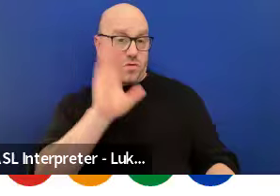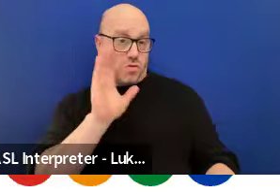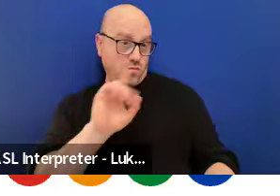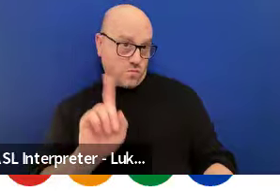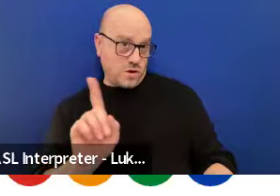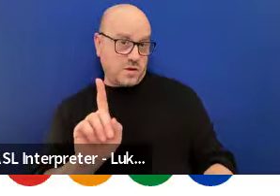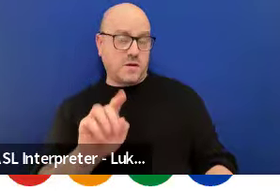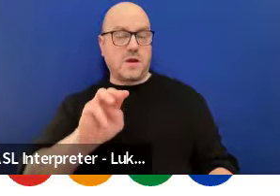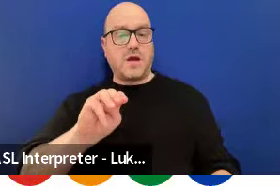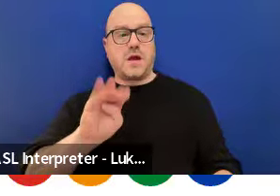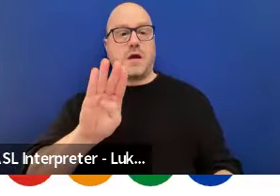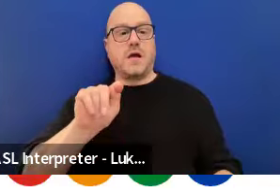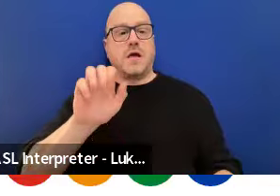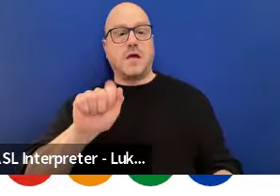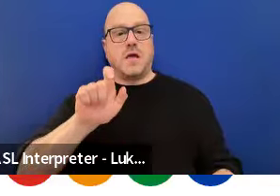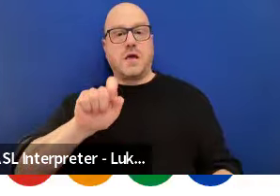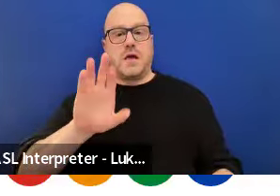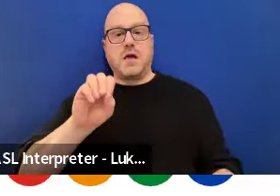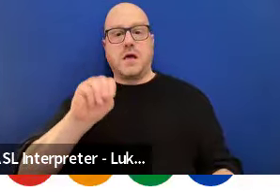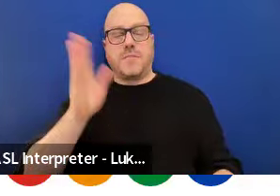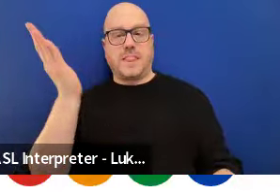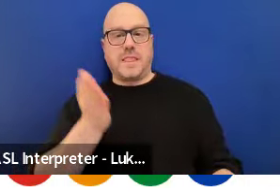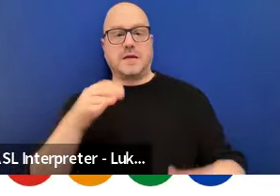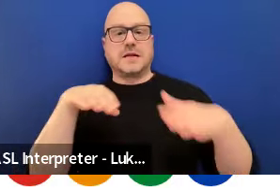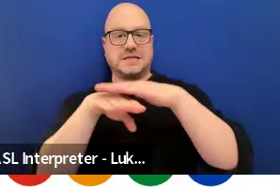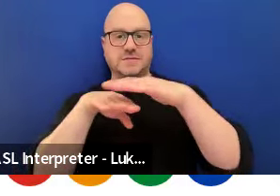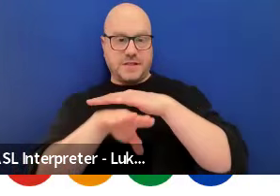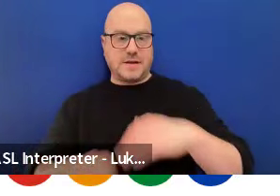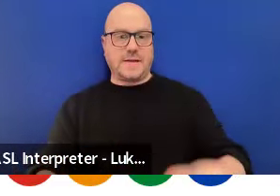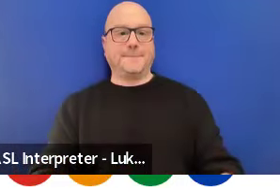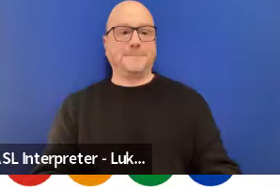THAT YOU CAN PERUSE AT ANYTIME . EASY PLACE TO DIVE IN IS GOING